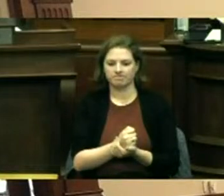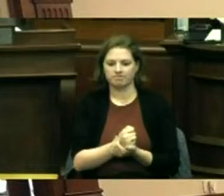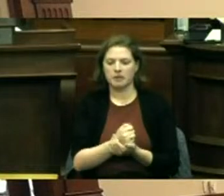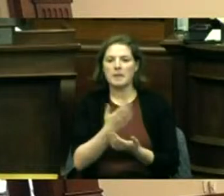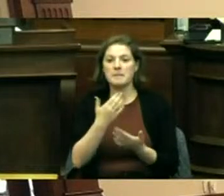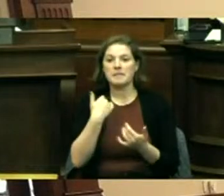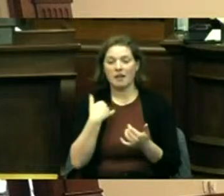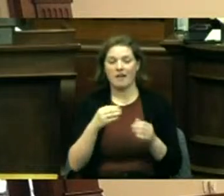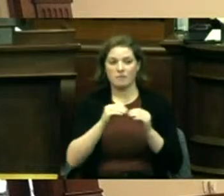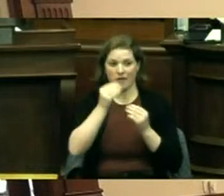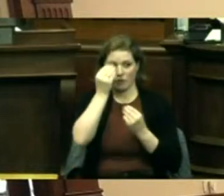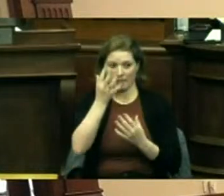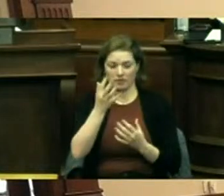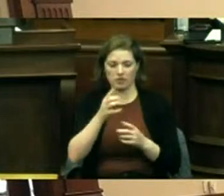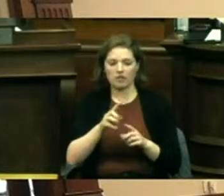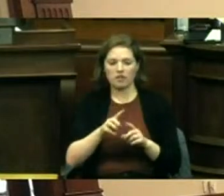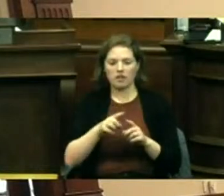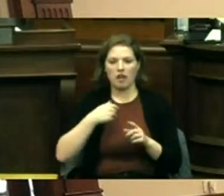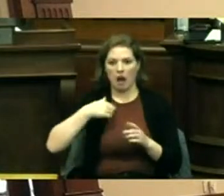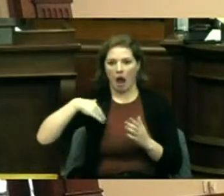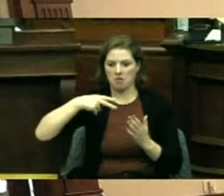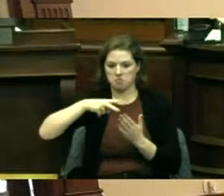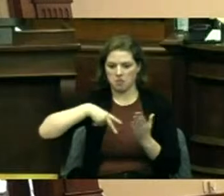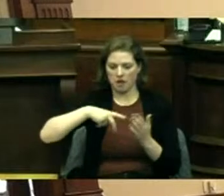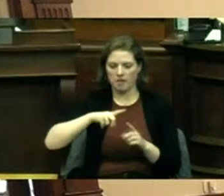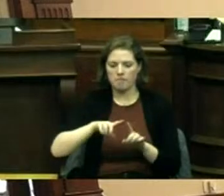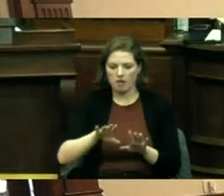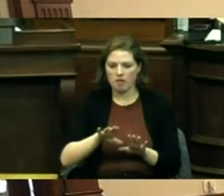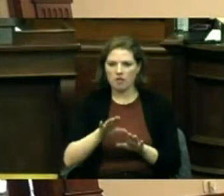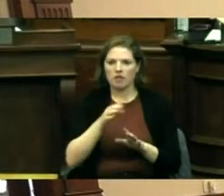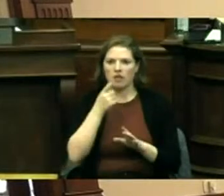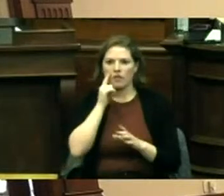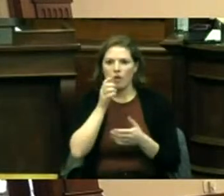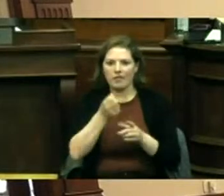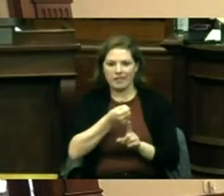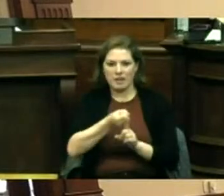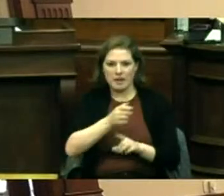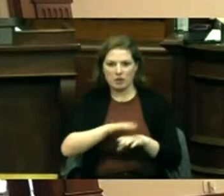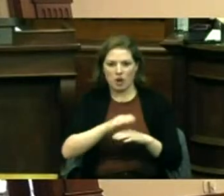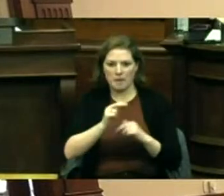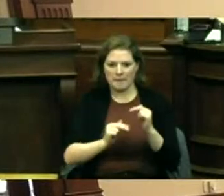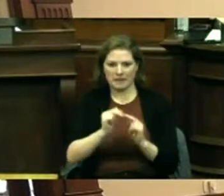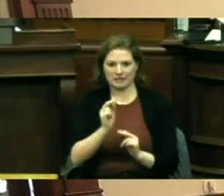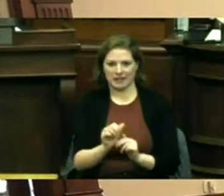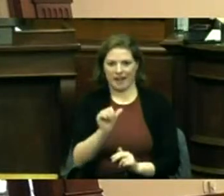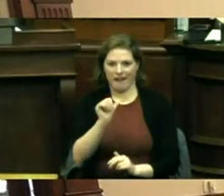the answers may have come back